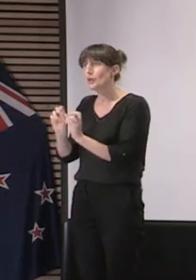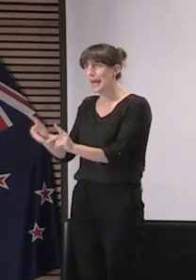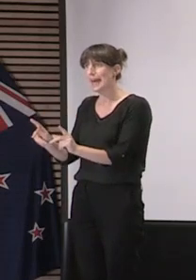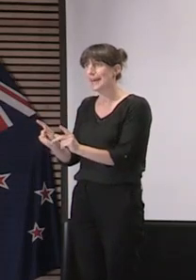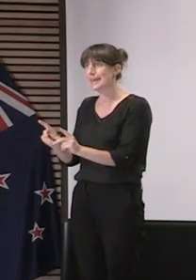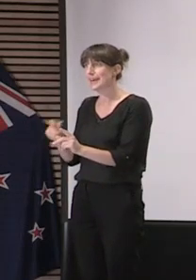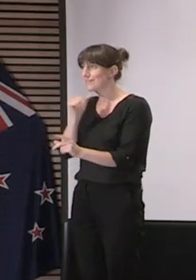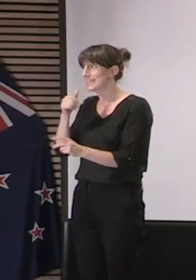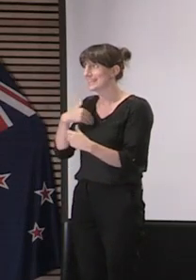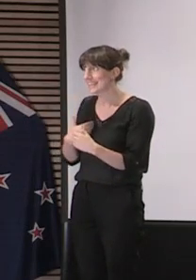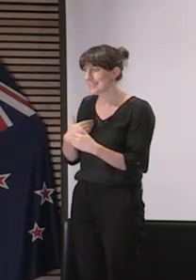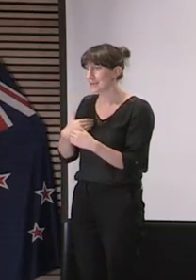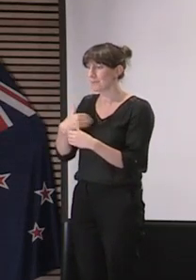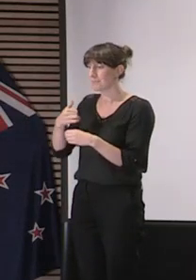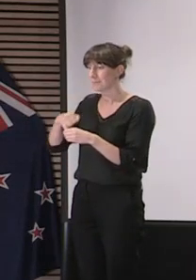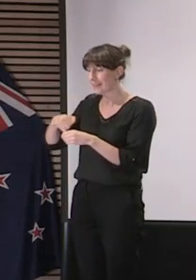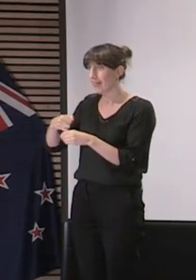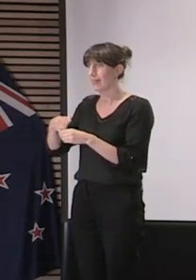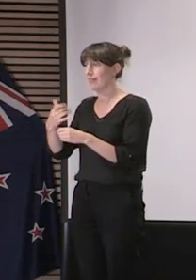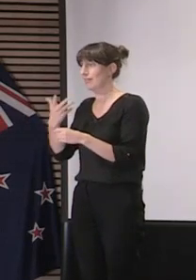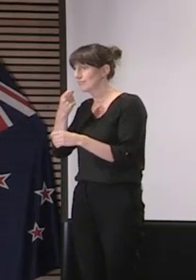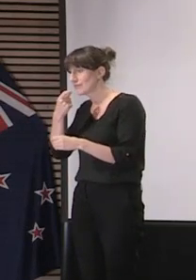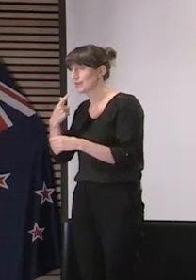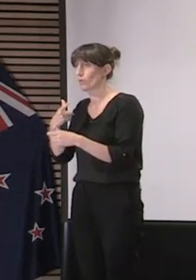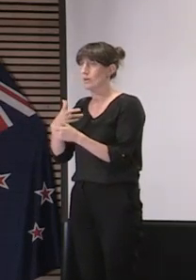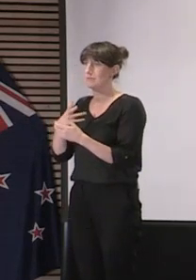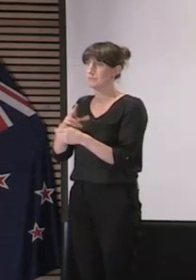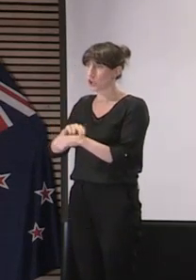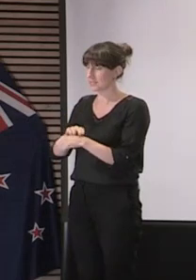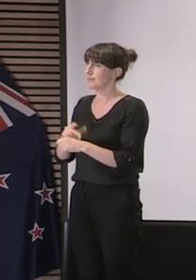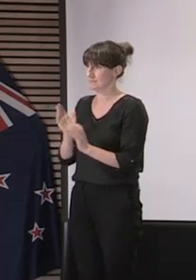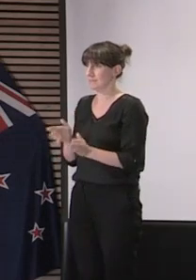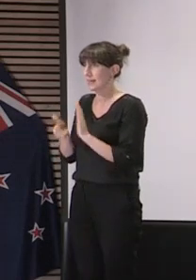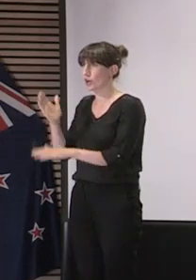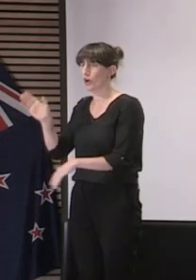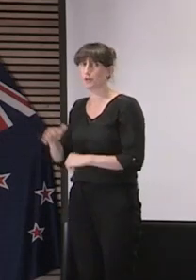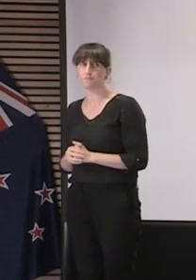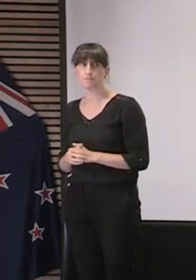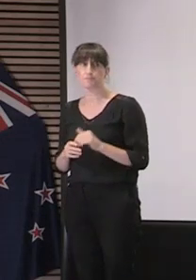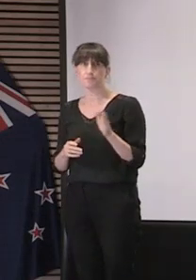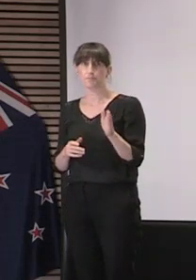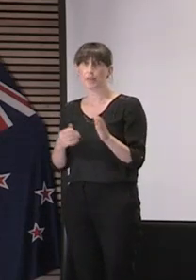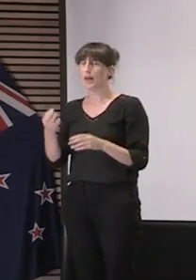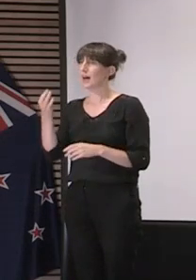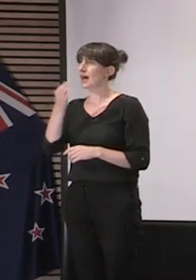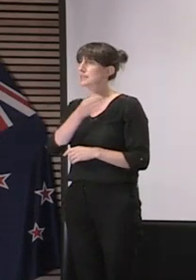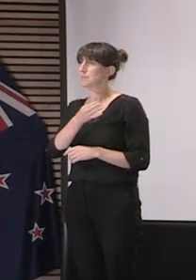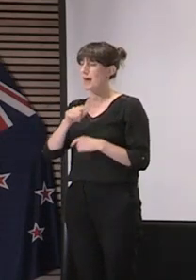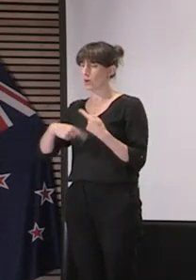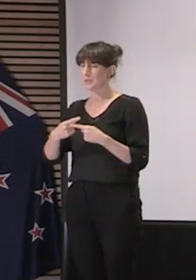people are supported to do those important things like actually accessing medical